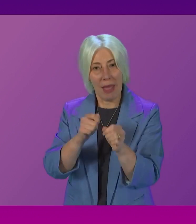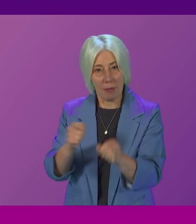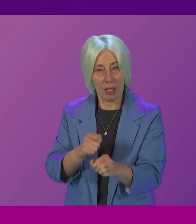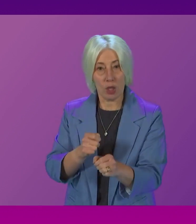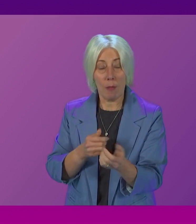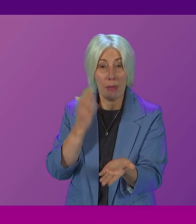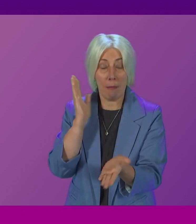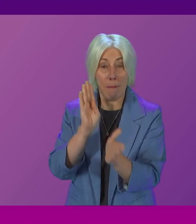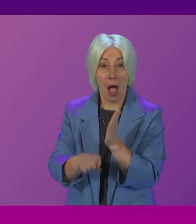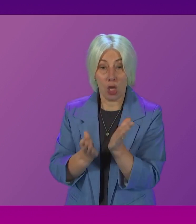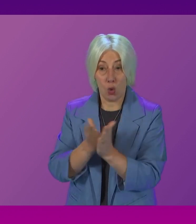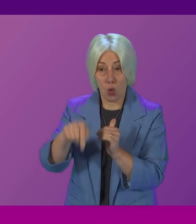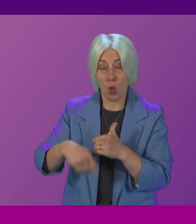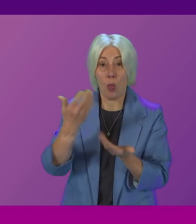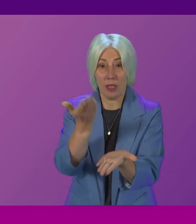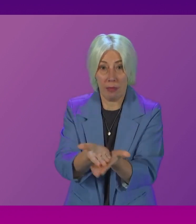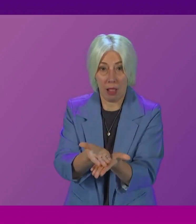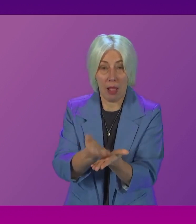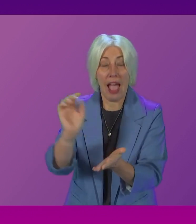during the proceedings of the bill, to produce further guidance, and the registrar general must